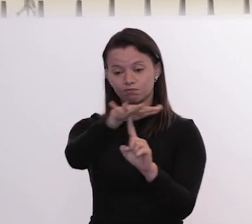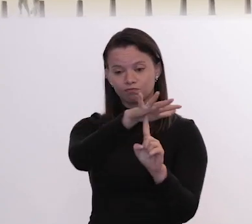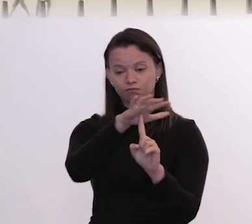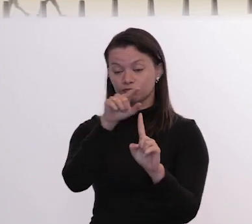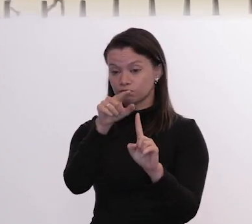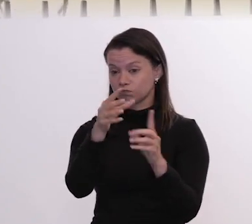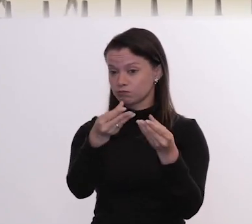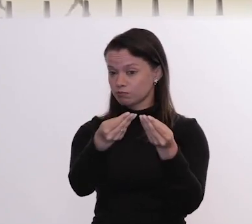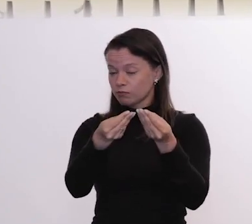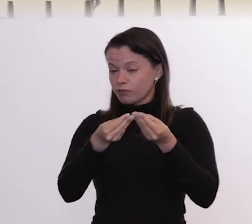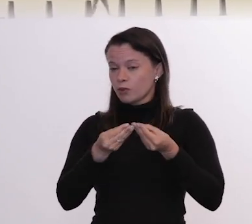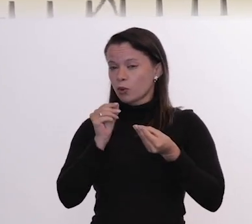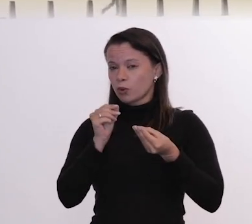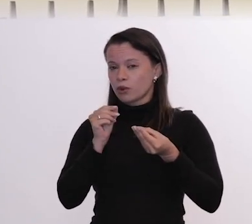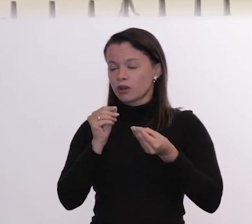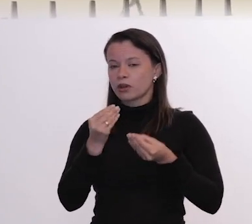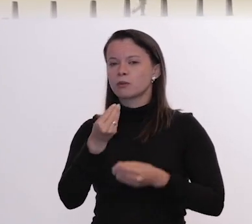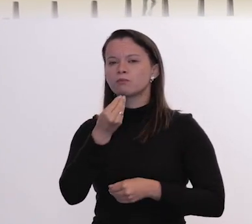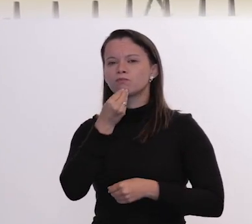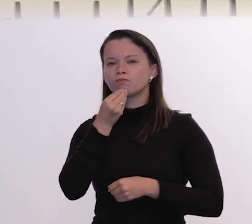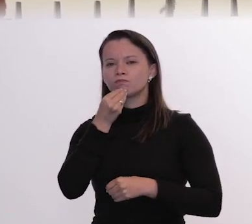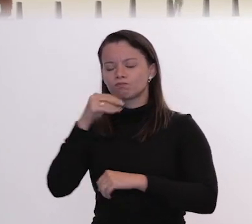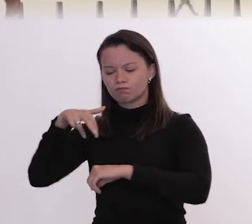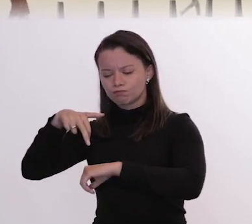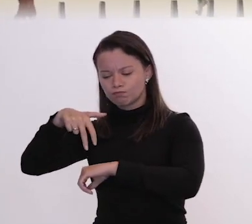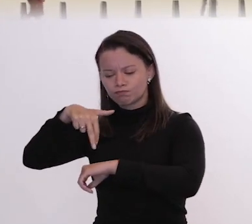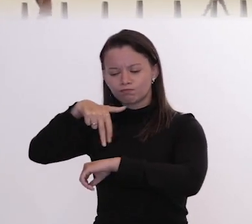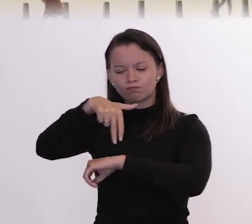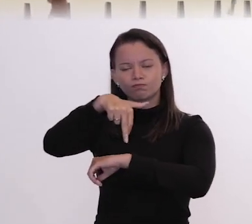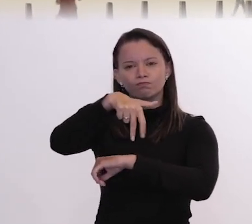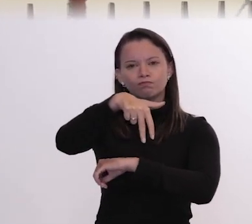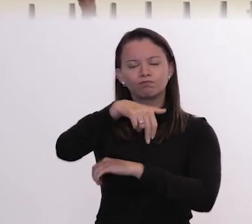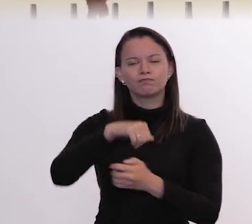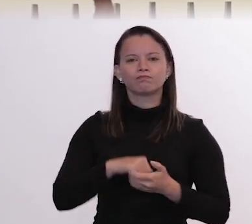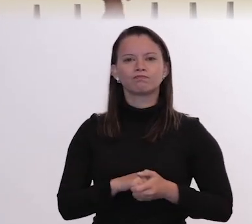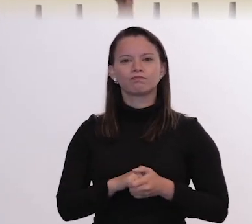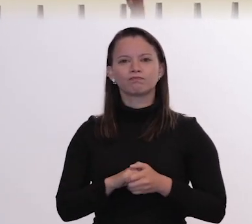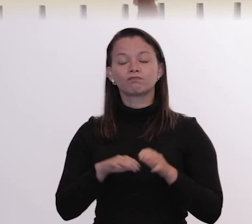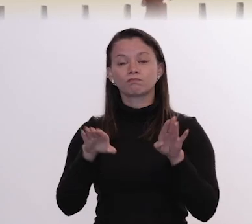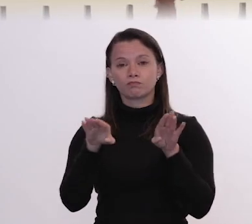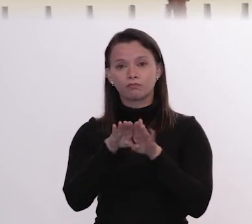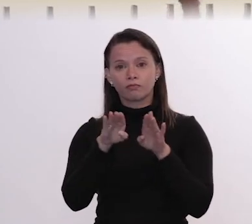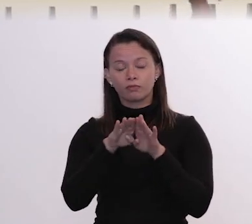it provides environmental services, such as temperature, humidity and pollution reduction.